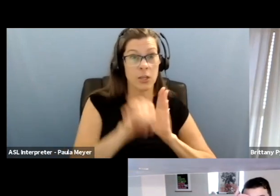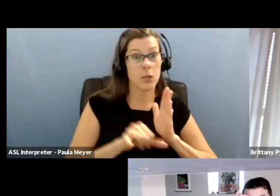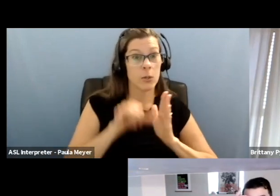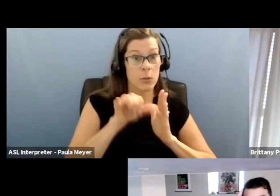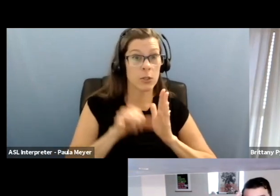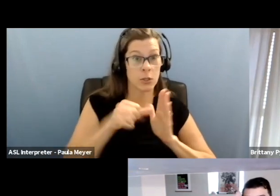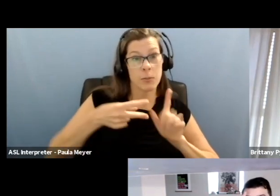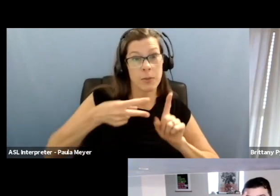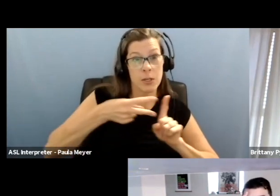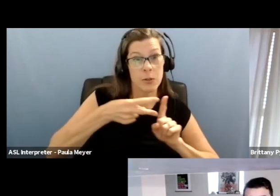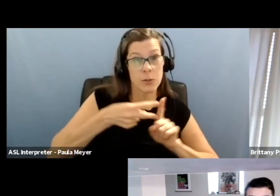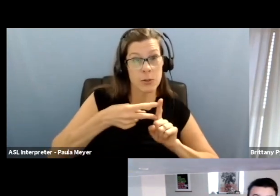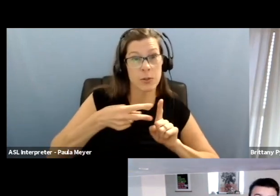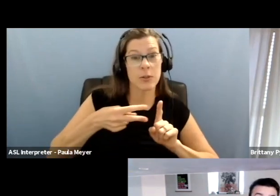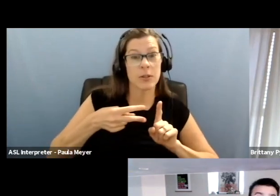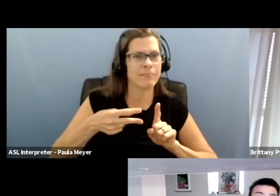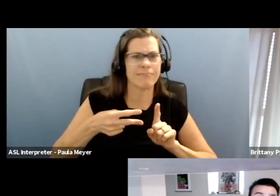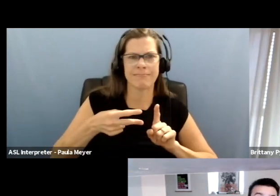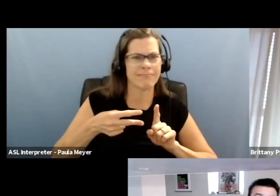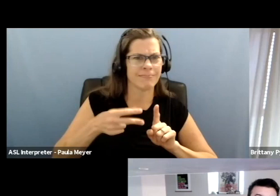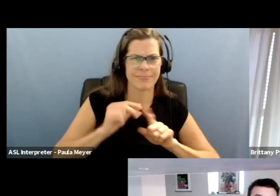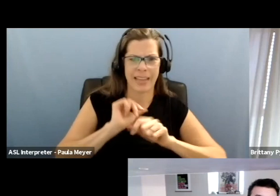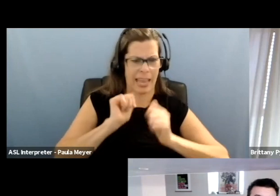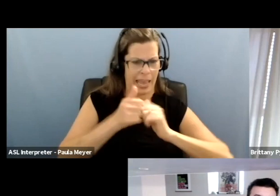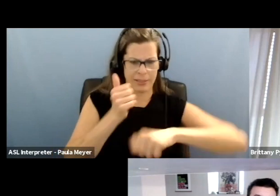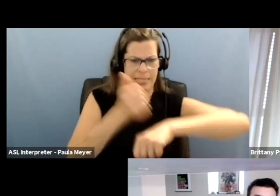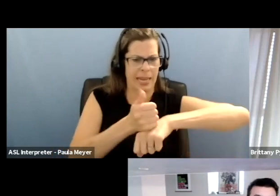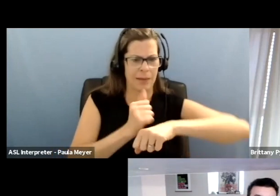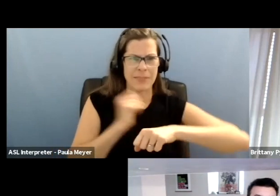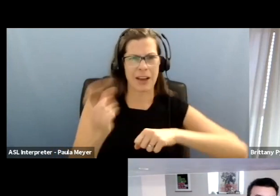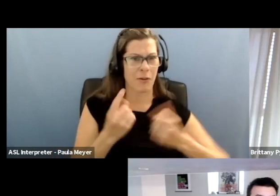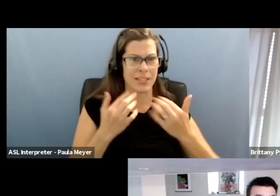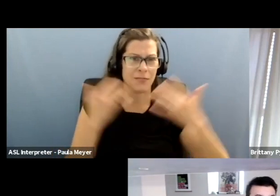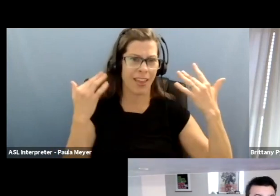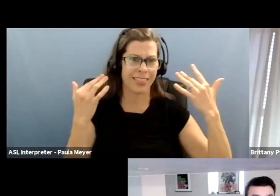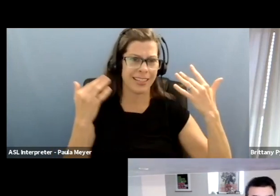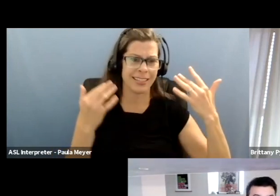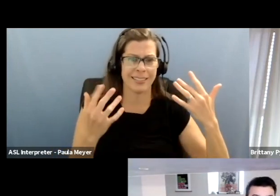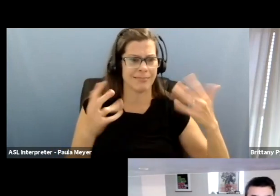the friendliest for our audience members to follow along with. Sometimes the lines are broken up.